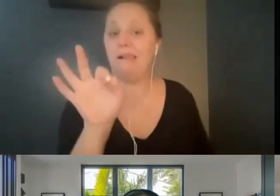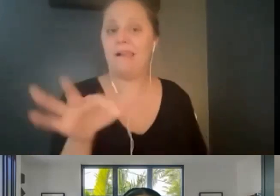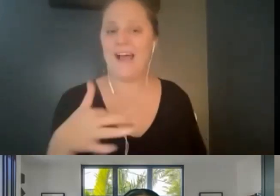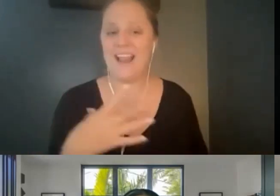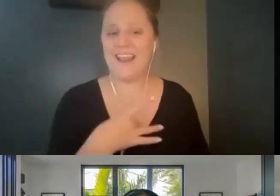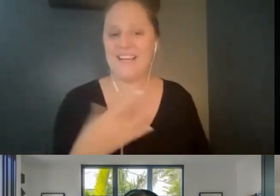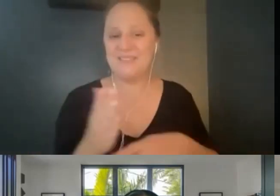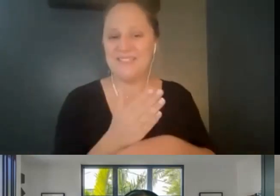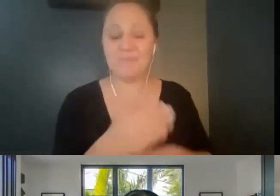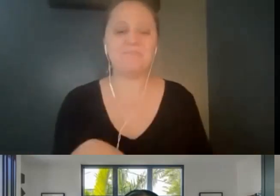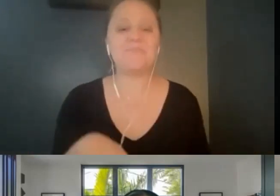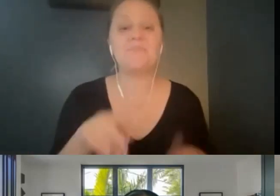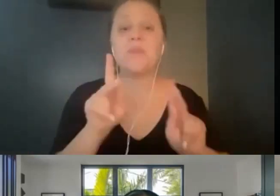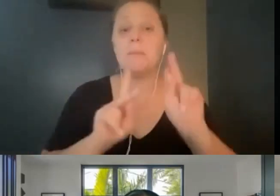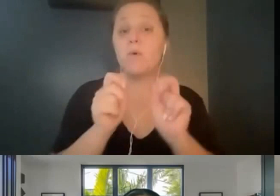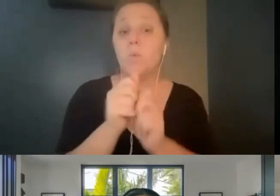People with disabilities have the